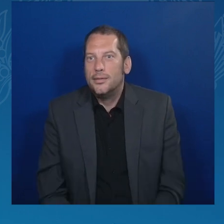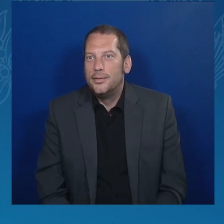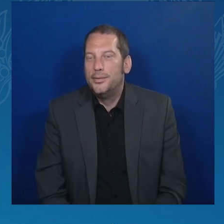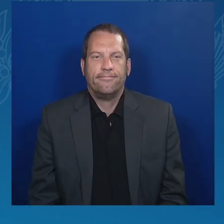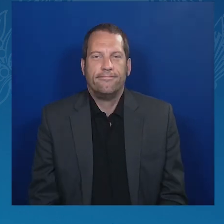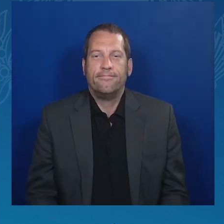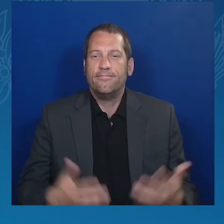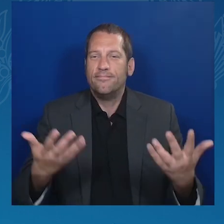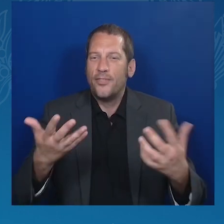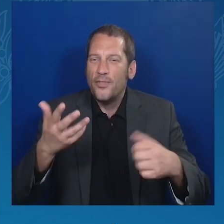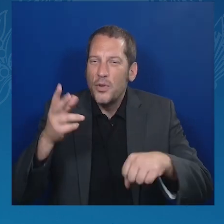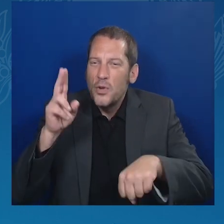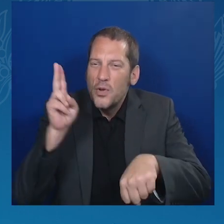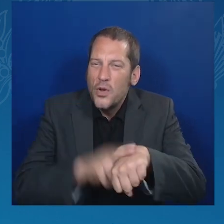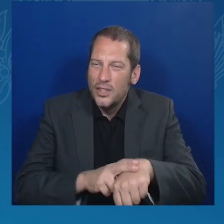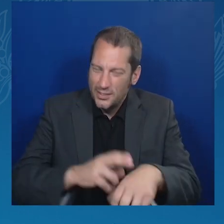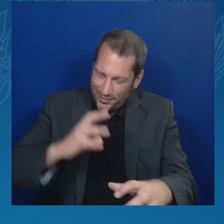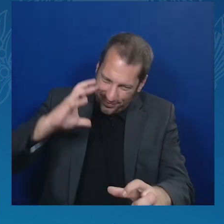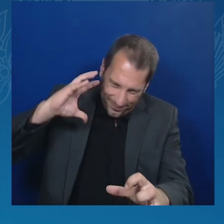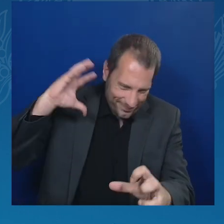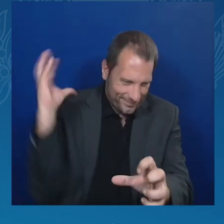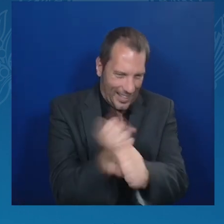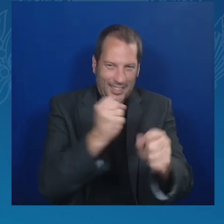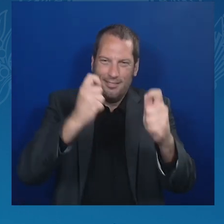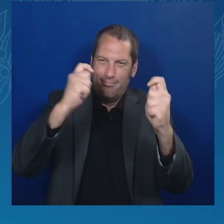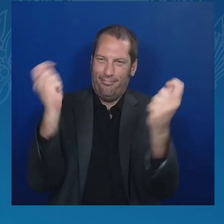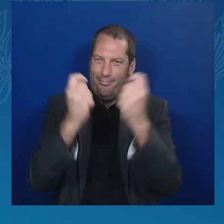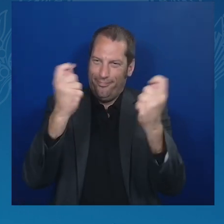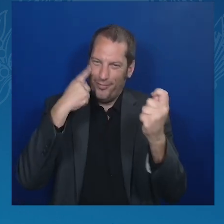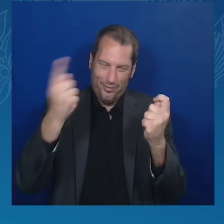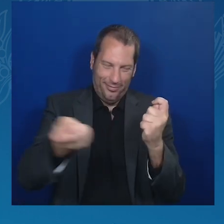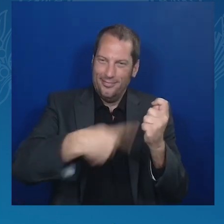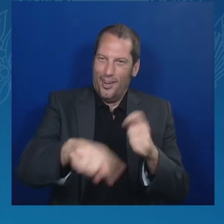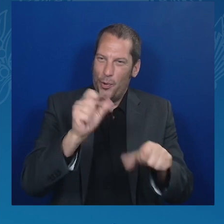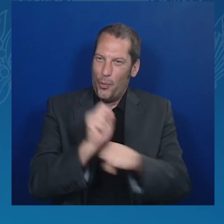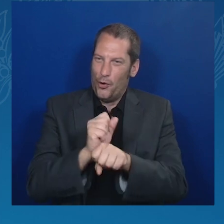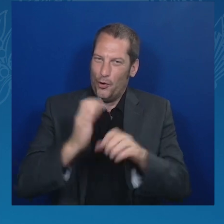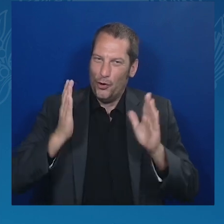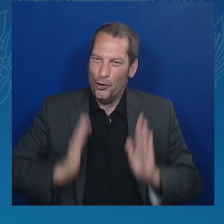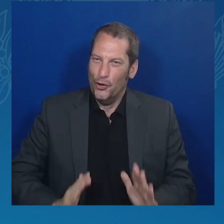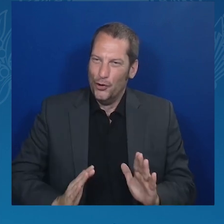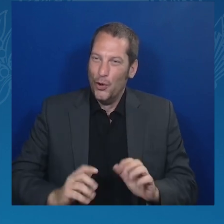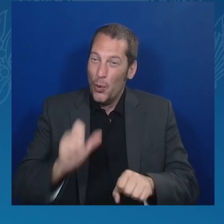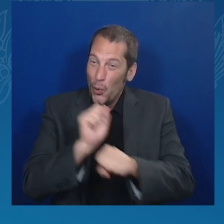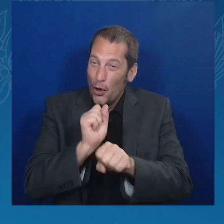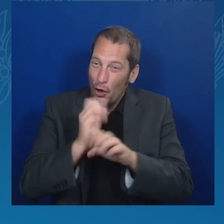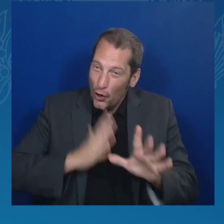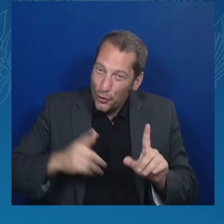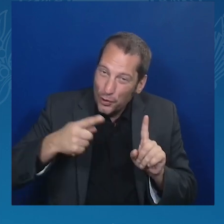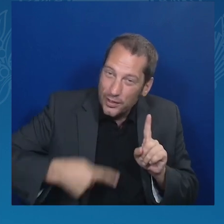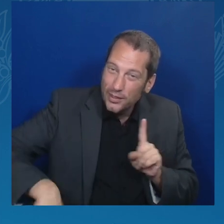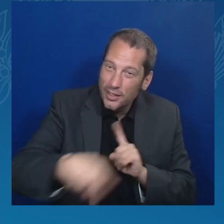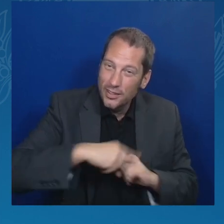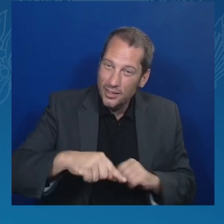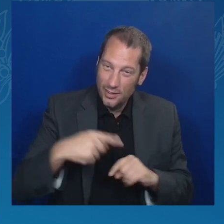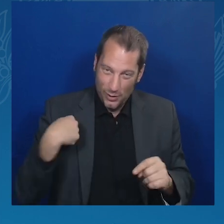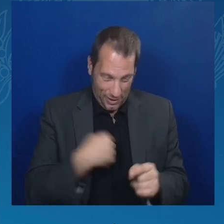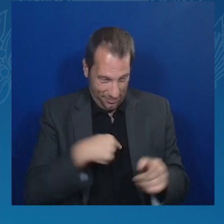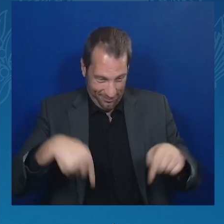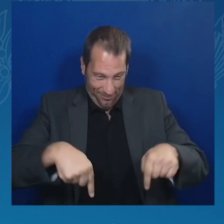And, of course, this was a victory for all workers -- for all workers -- because, as we in this room know,